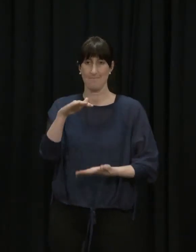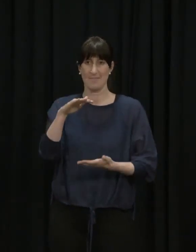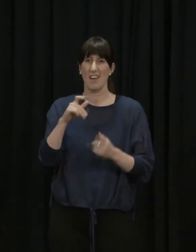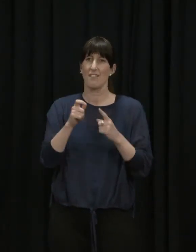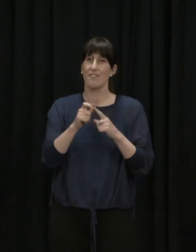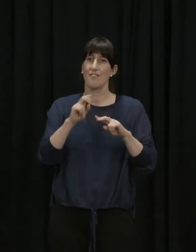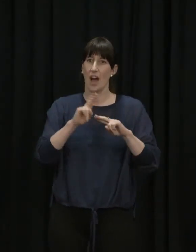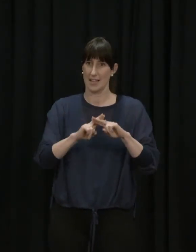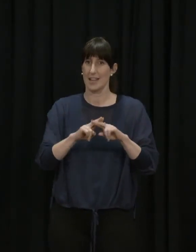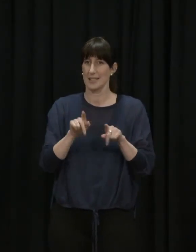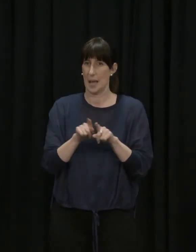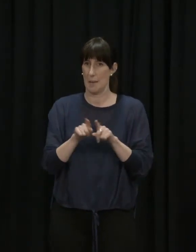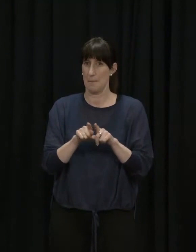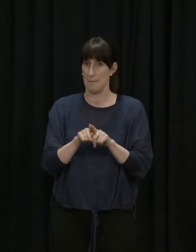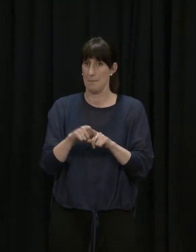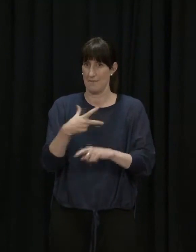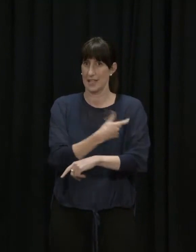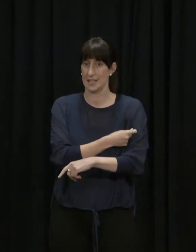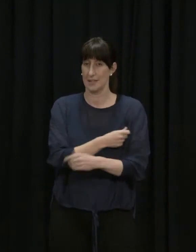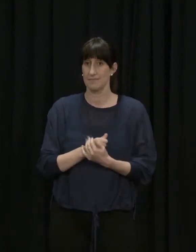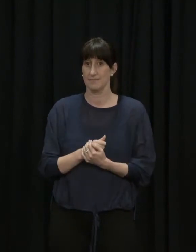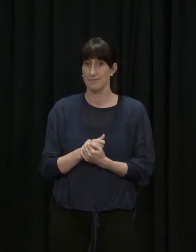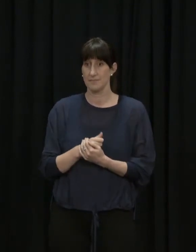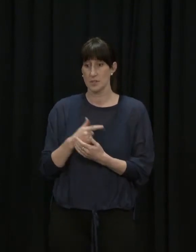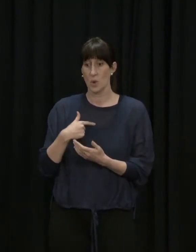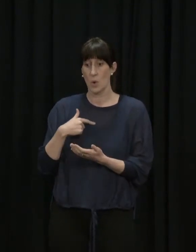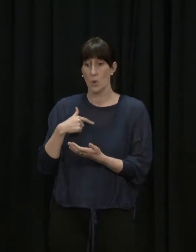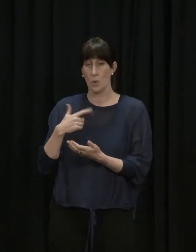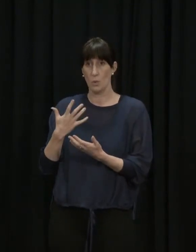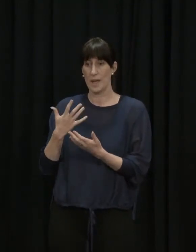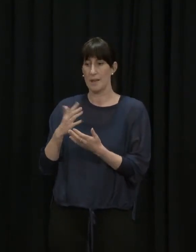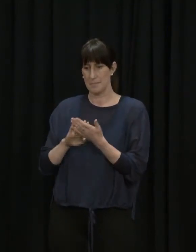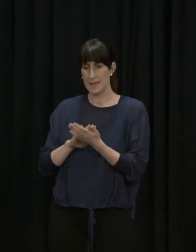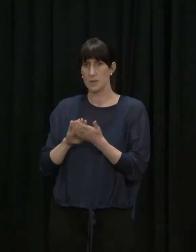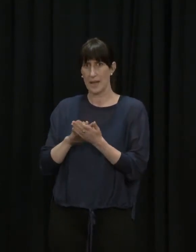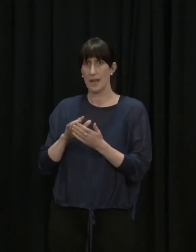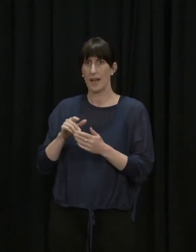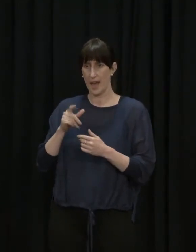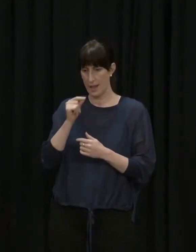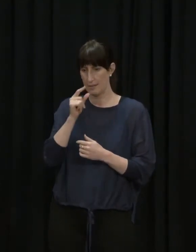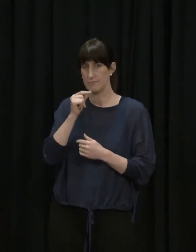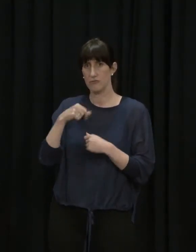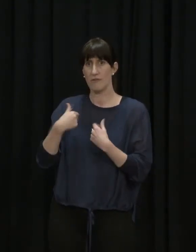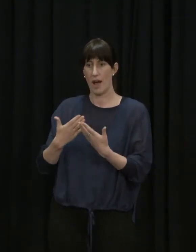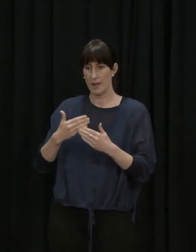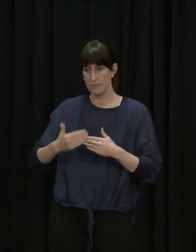agreement for $4.7 million --